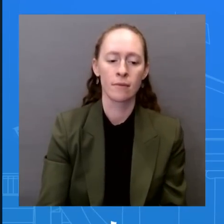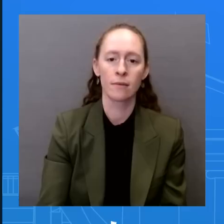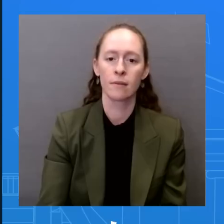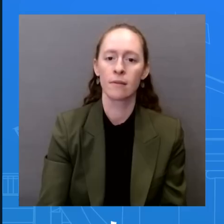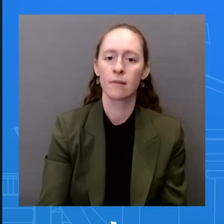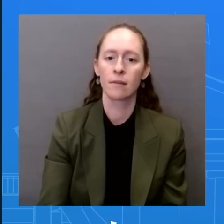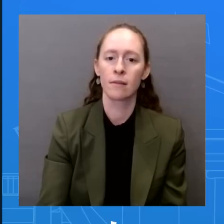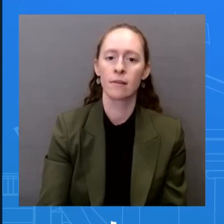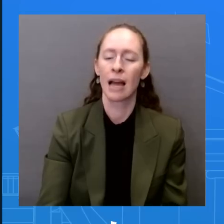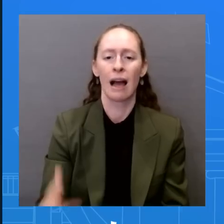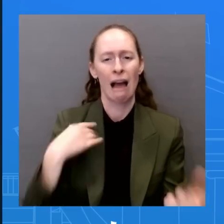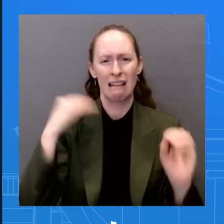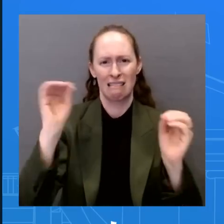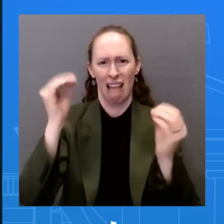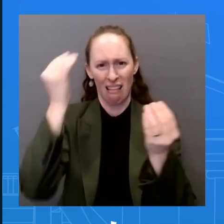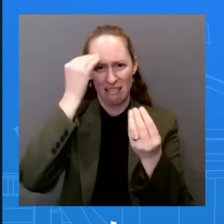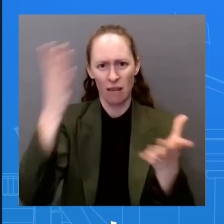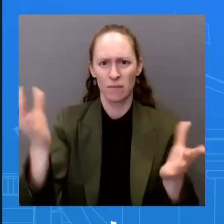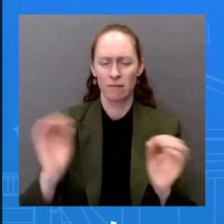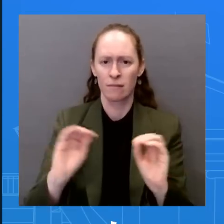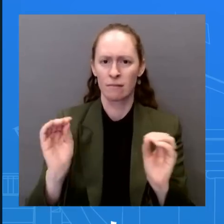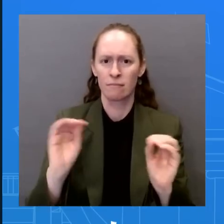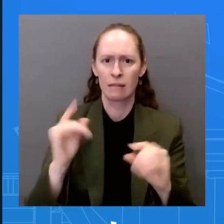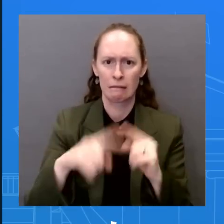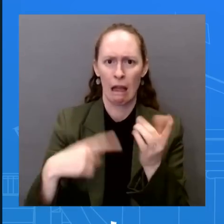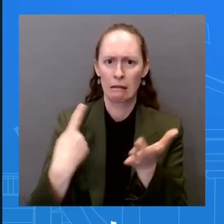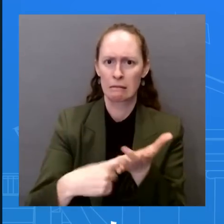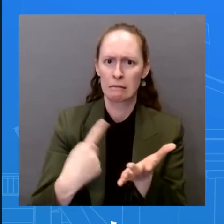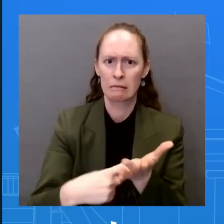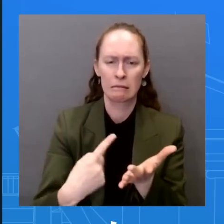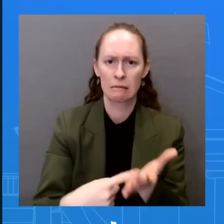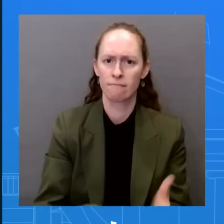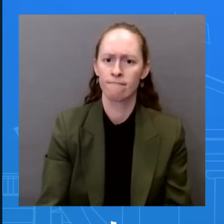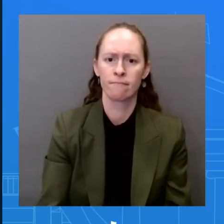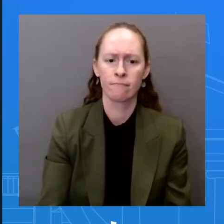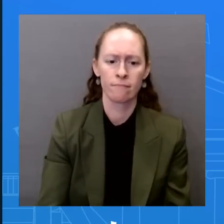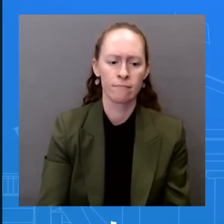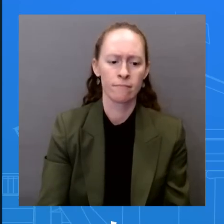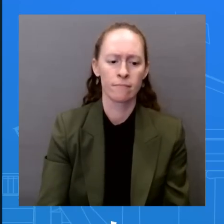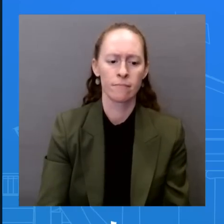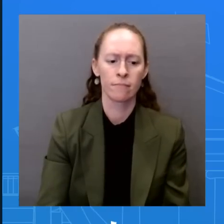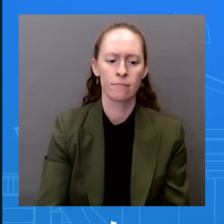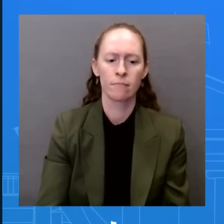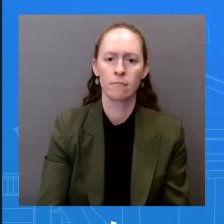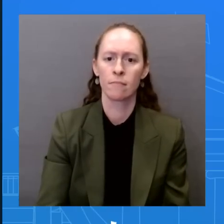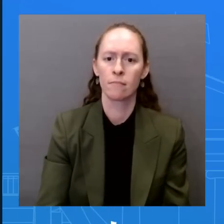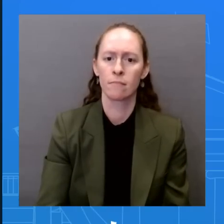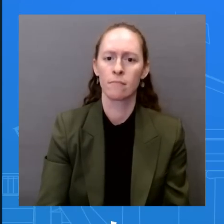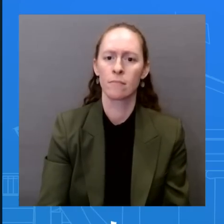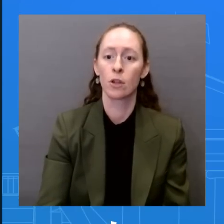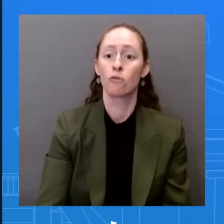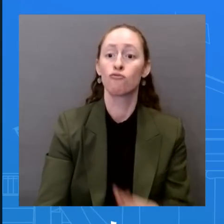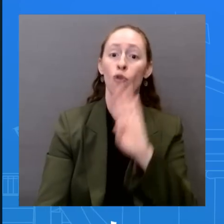But as it relates to the Brazilian election, we're going to continue to monitor them. The United States trusts in the strength